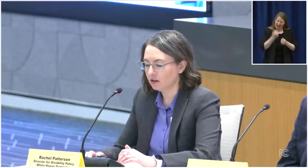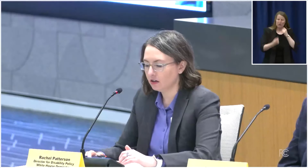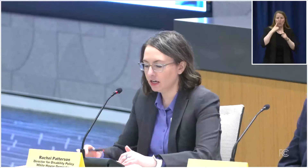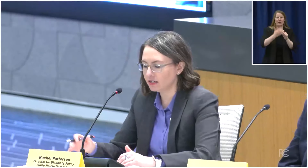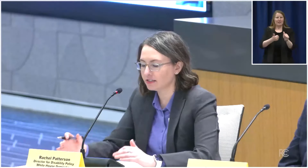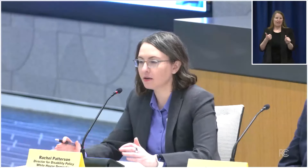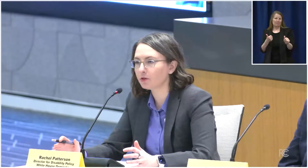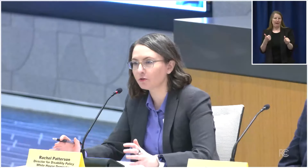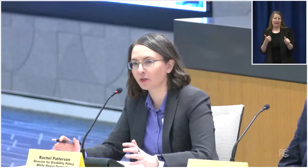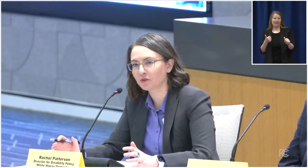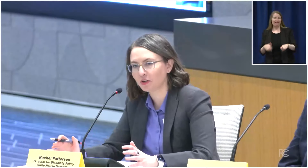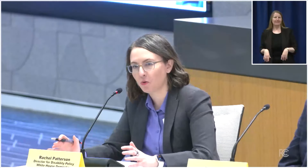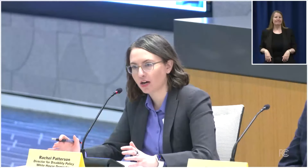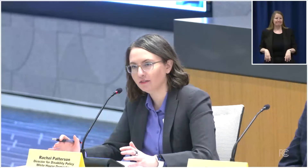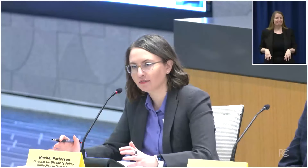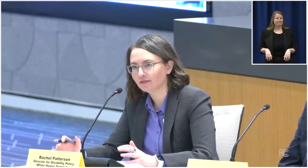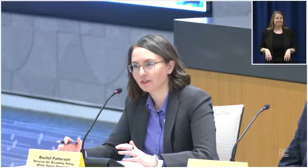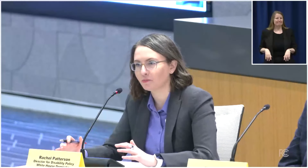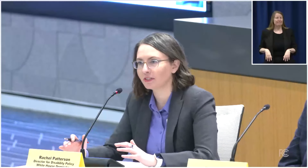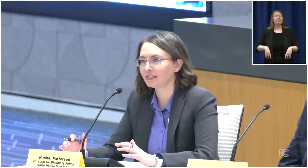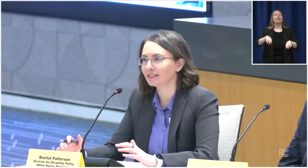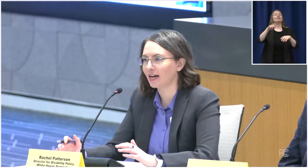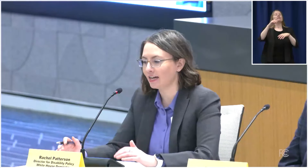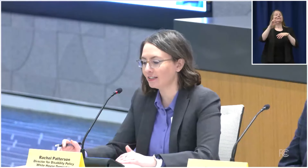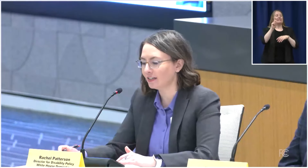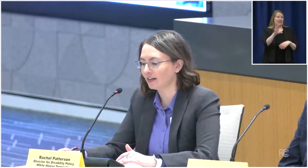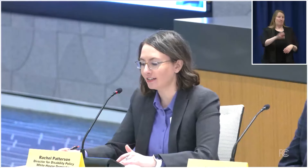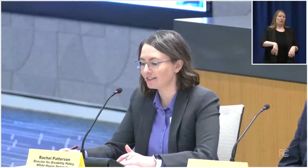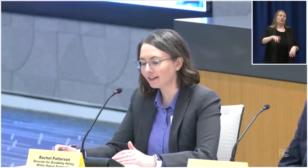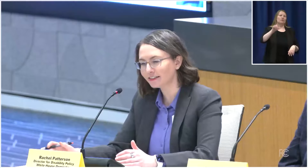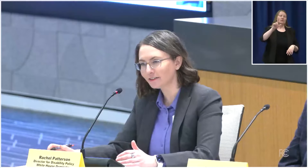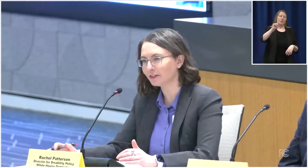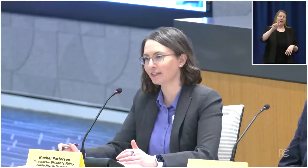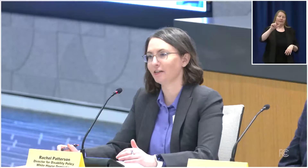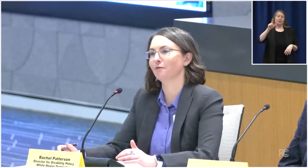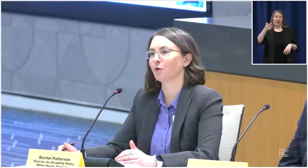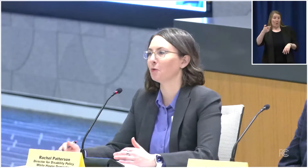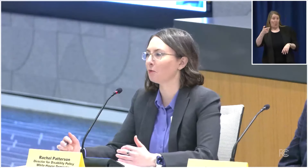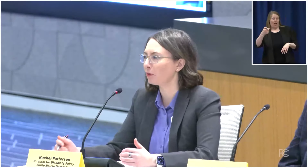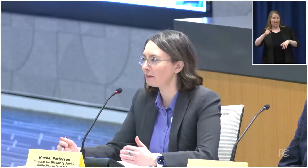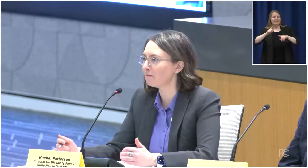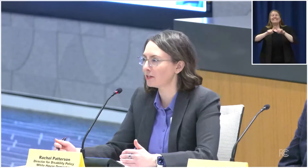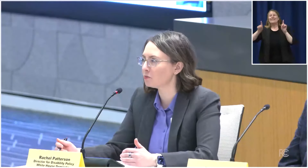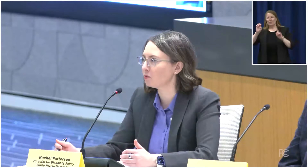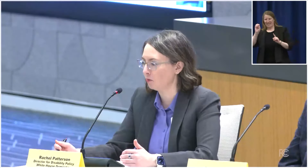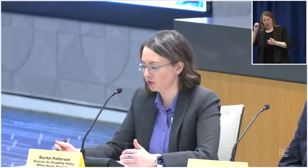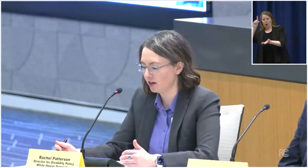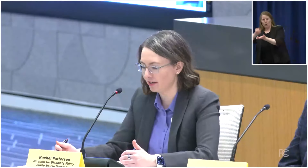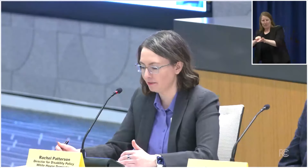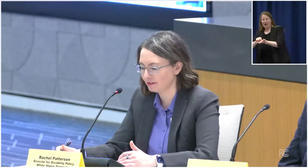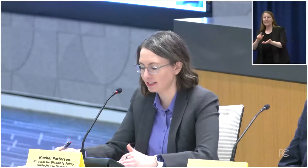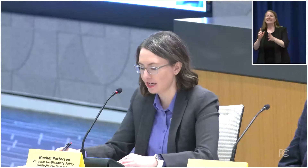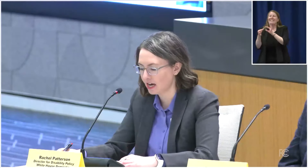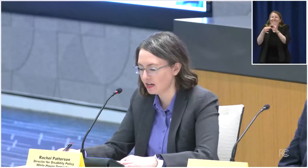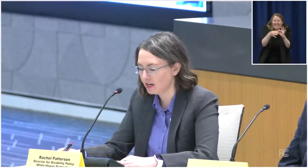COUNCIL THAT PRESIDENT BIDEN BELIEVES AMERICA IS BIG ENOUGH FOR EVERYONE TO SUCCEED AND WHEN ANY SEGMENT OF SOCIETY IS DENIED THE